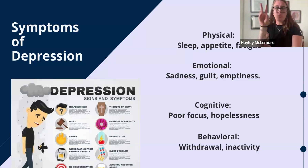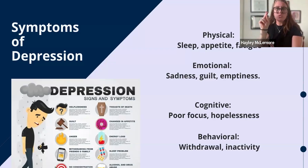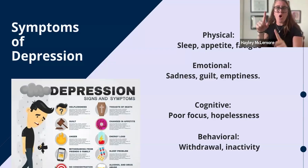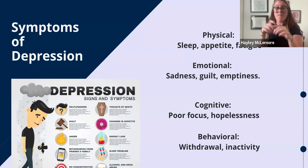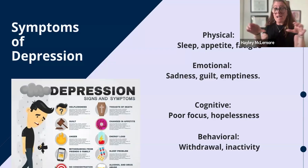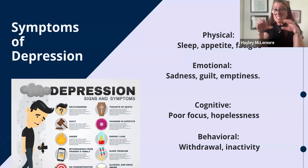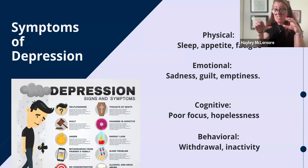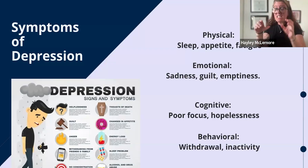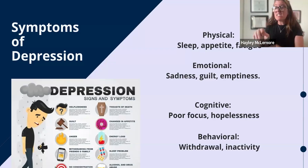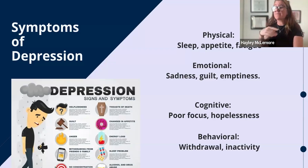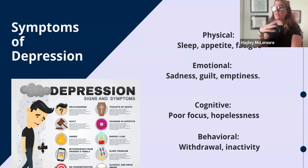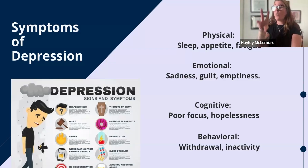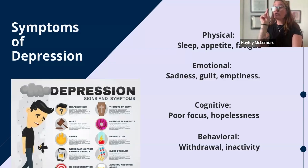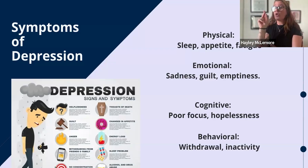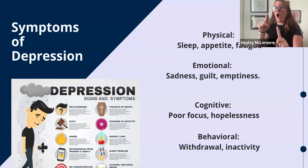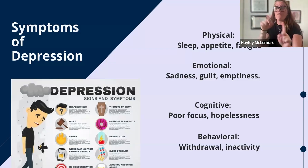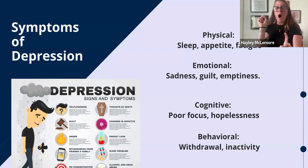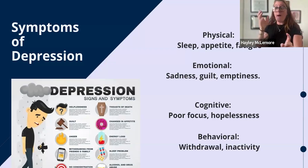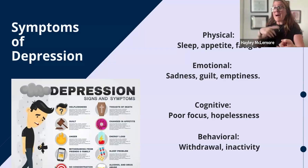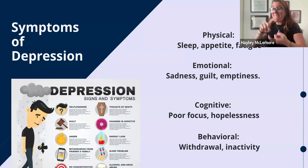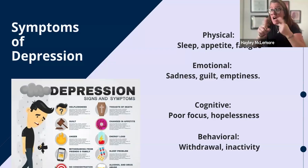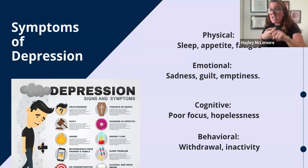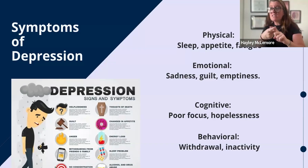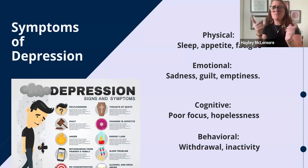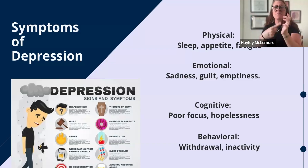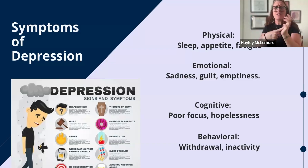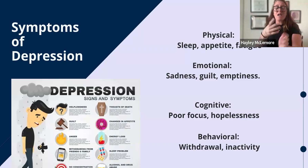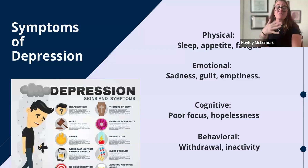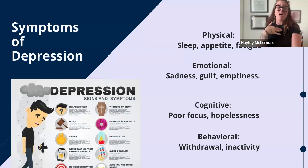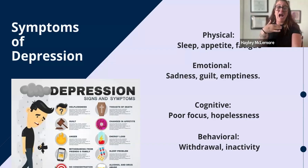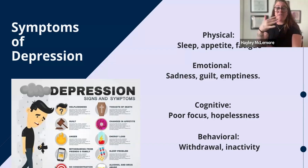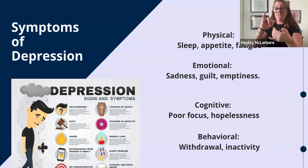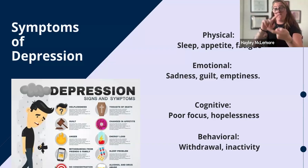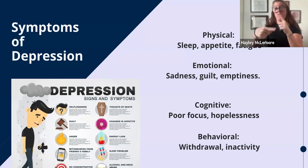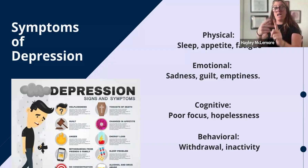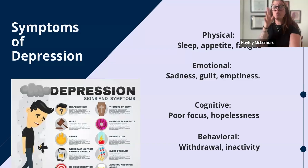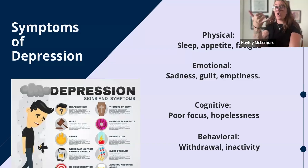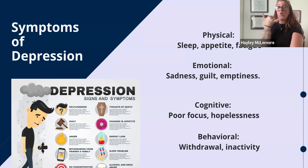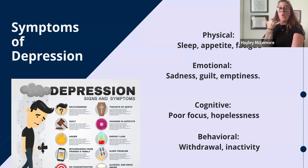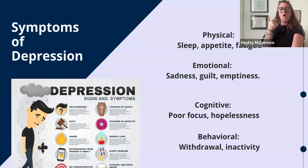and behavior might be impacted by withdrawing from activities, withdrawing from being around friends and community.